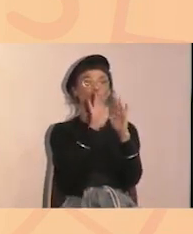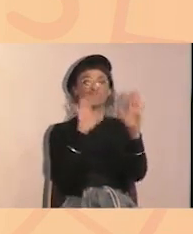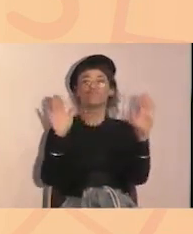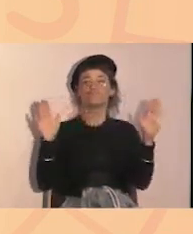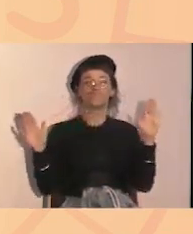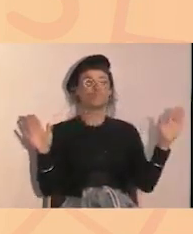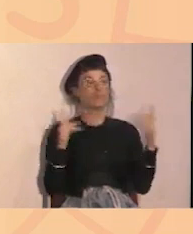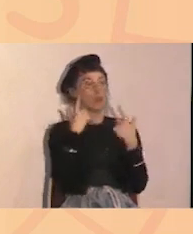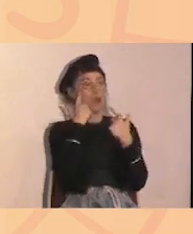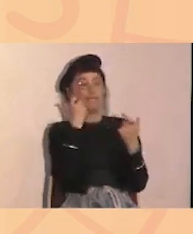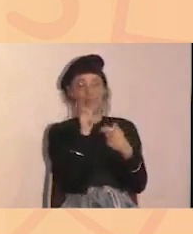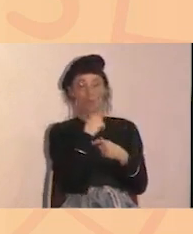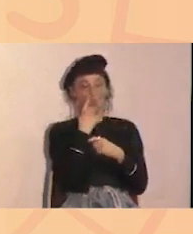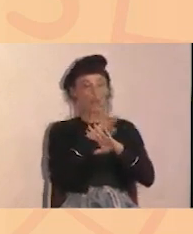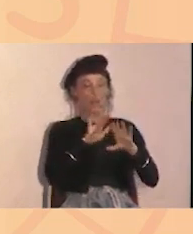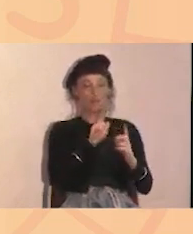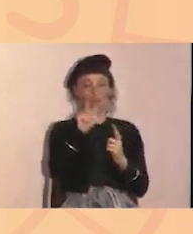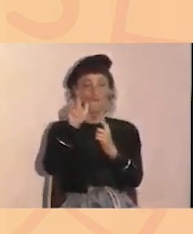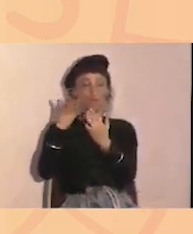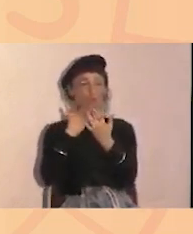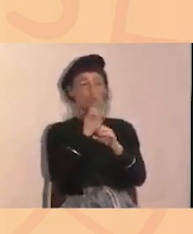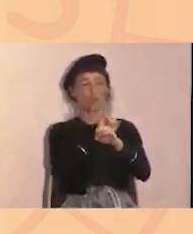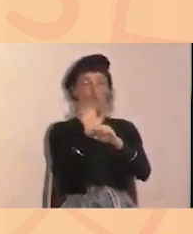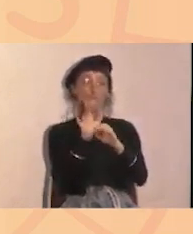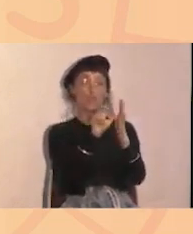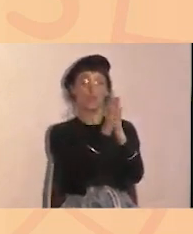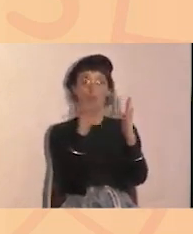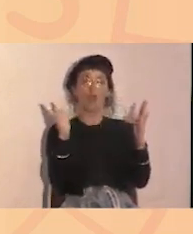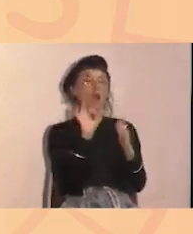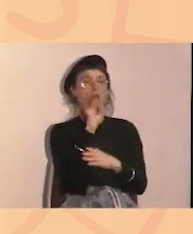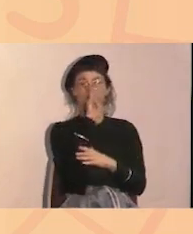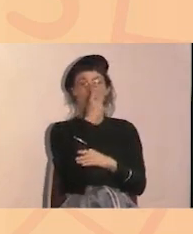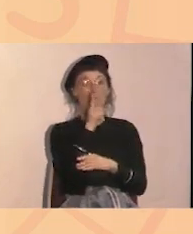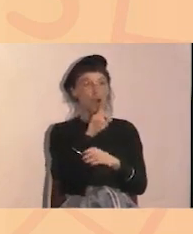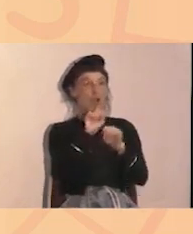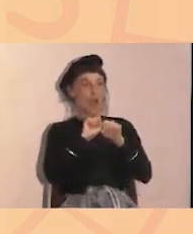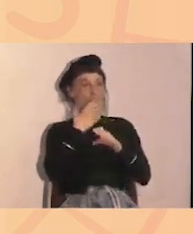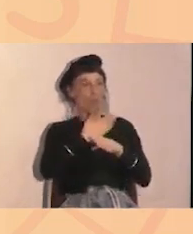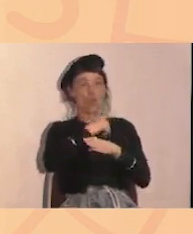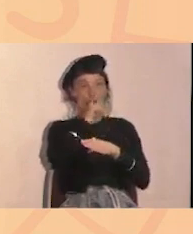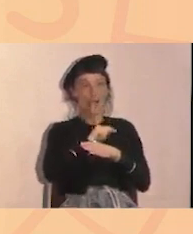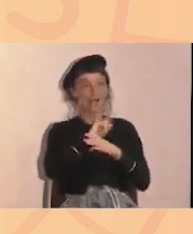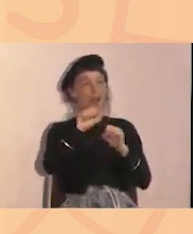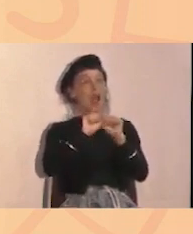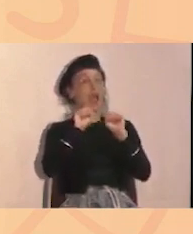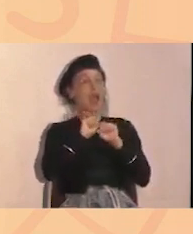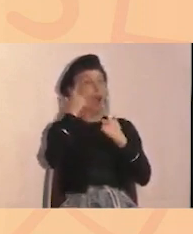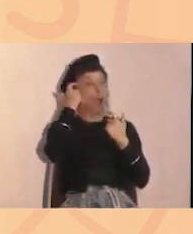that while we couldn't travel during the pandemic, our work could and our ideas could. And this was a really and particularly in Western Australia, I'm sorry,